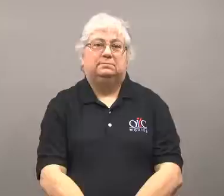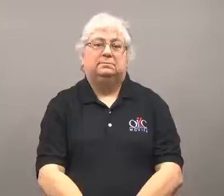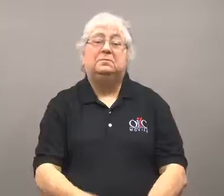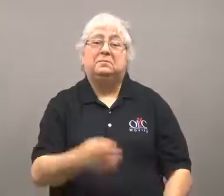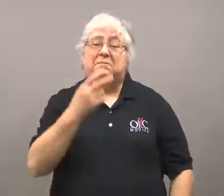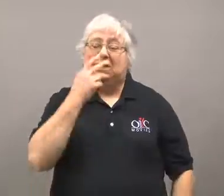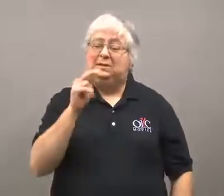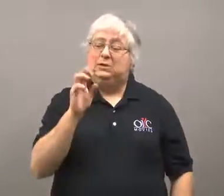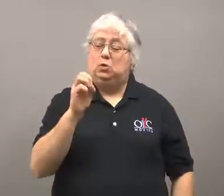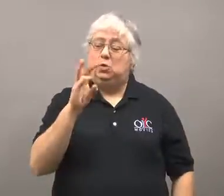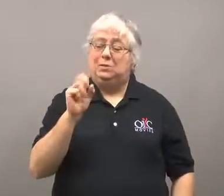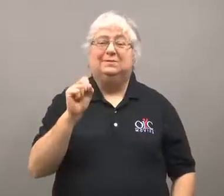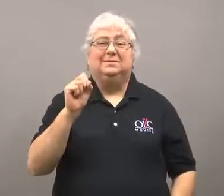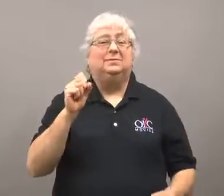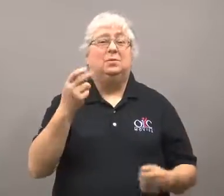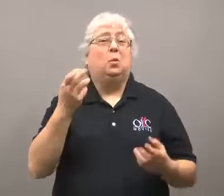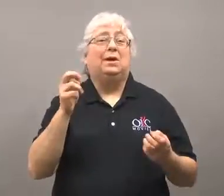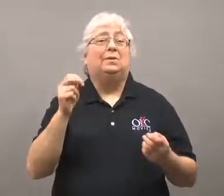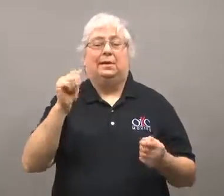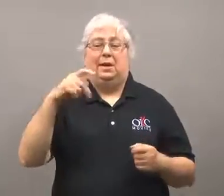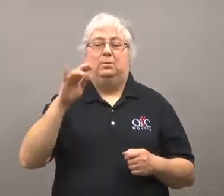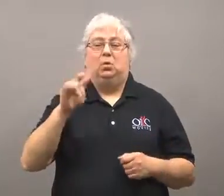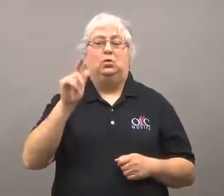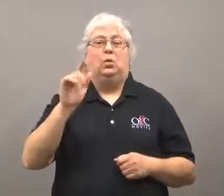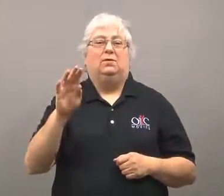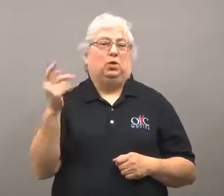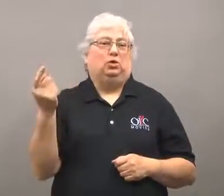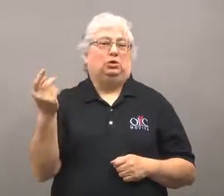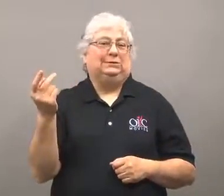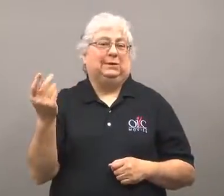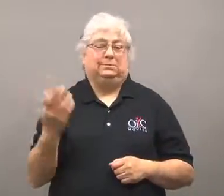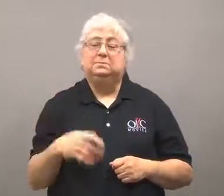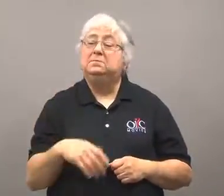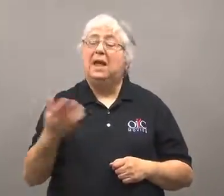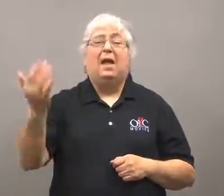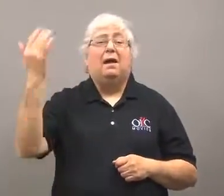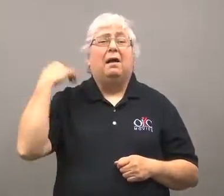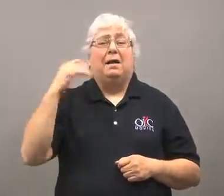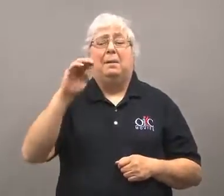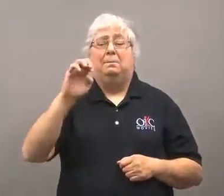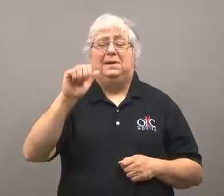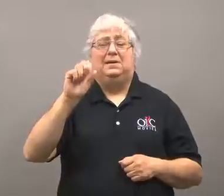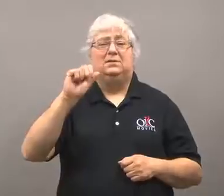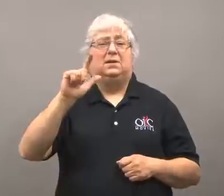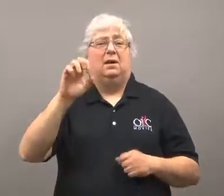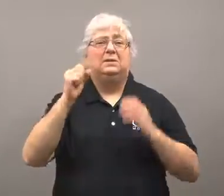This was in the news on Thursday, April 24.